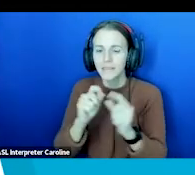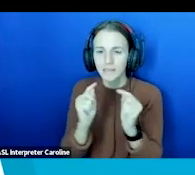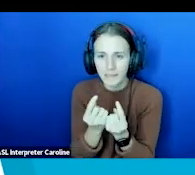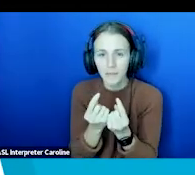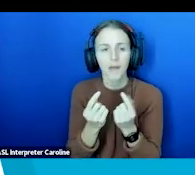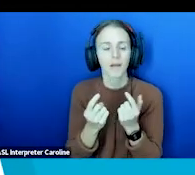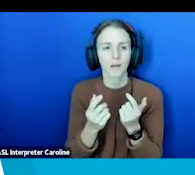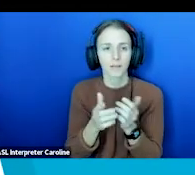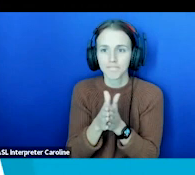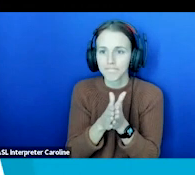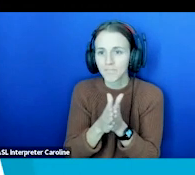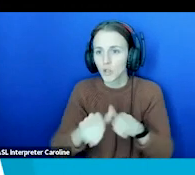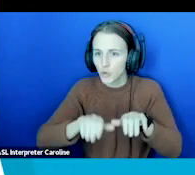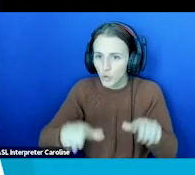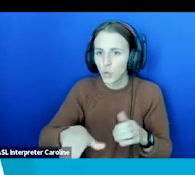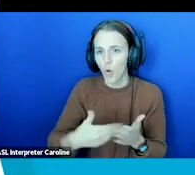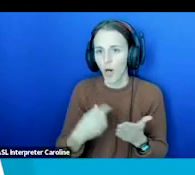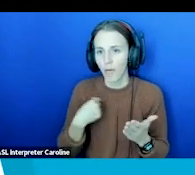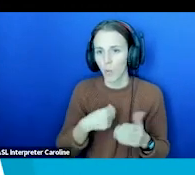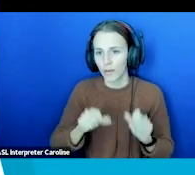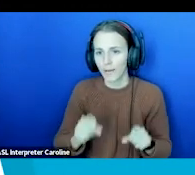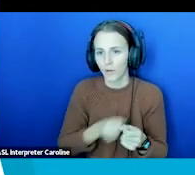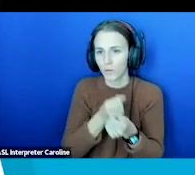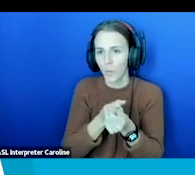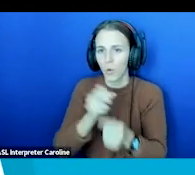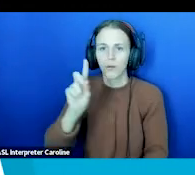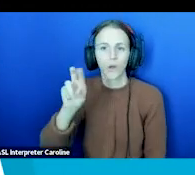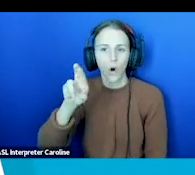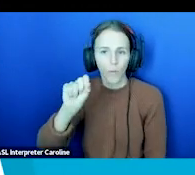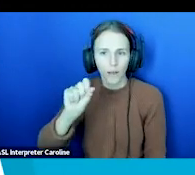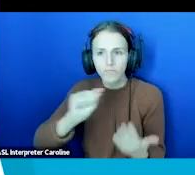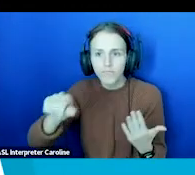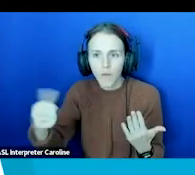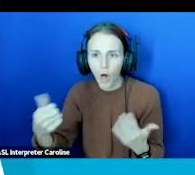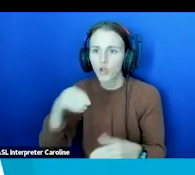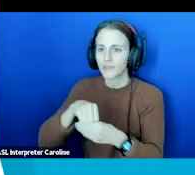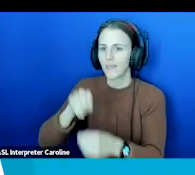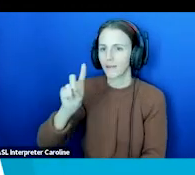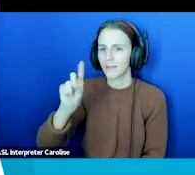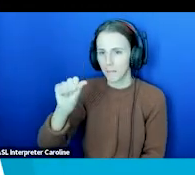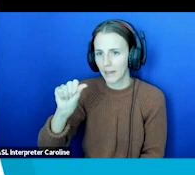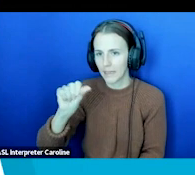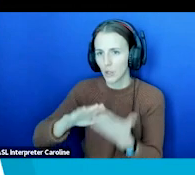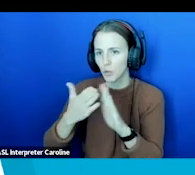WILL BEEN FROM THE SERVICES. I AM HAPPY TO DIVE INTO THE TEAM AND DO ALL